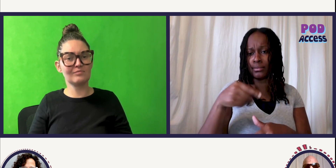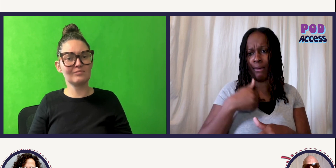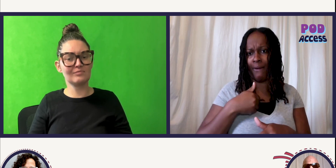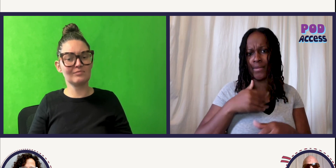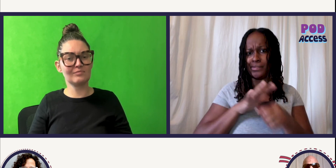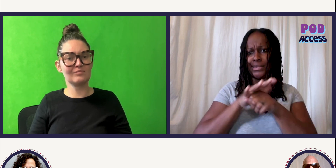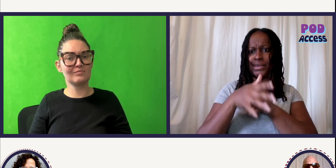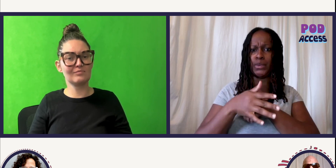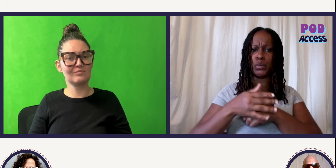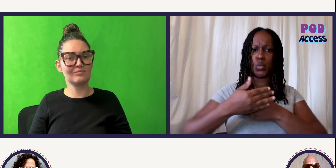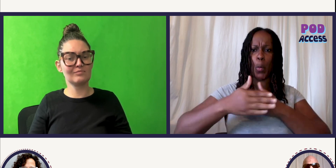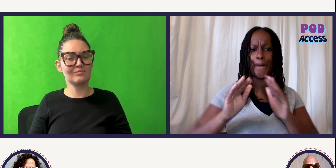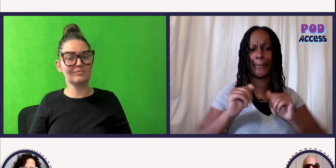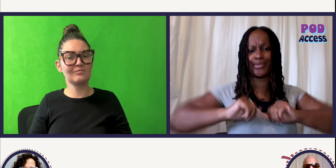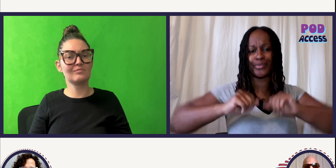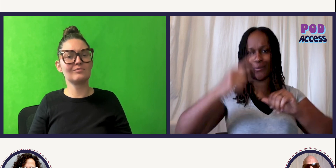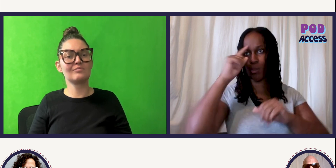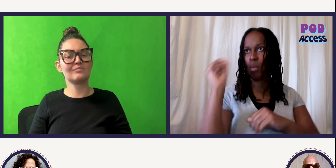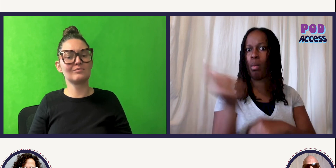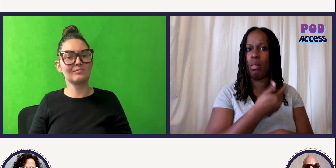how we measure success, we’ll achieve it!